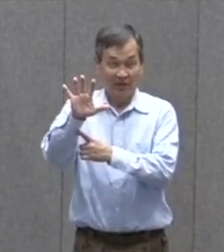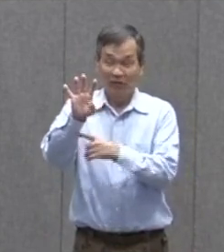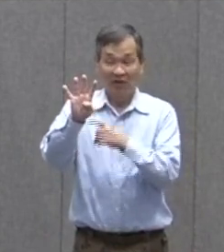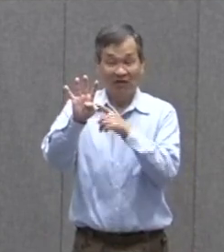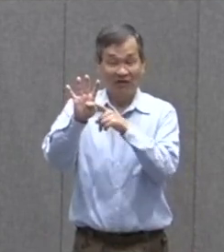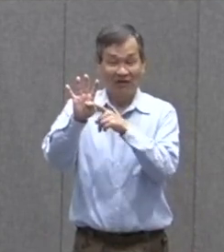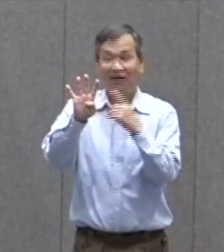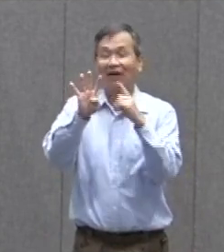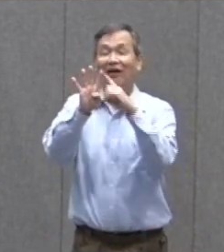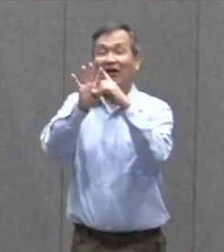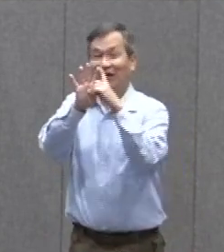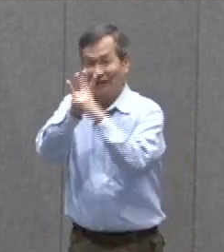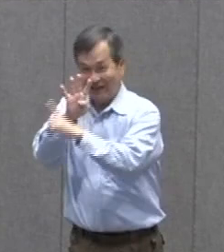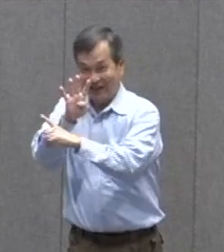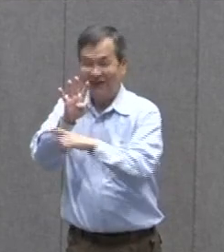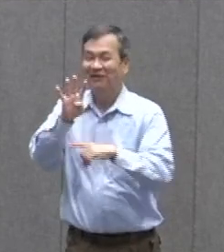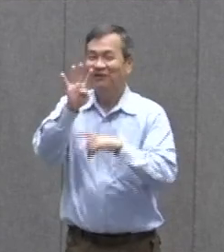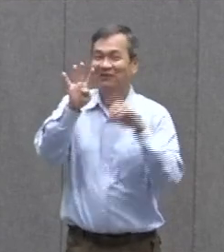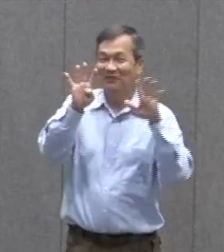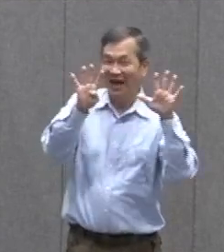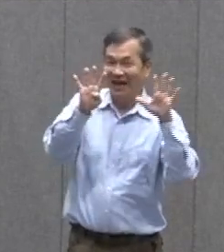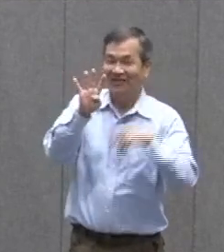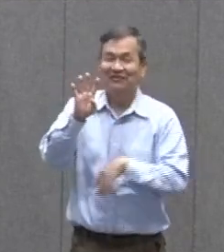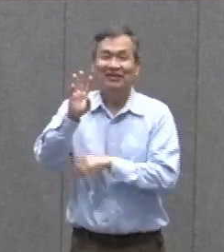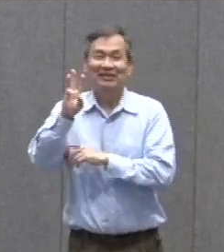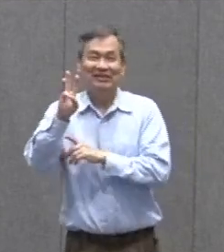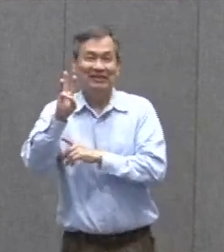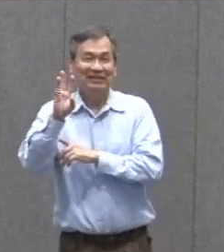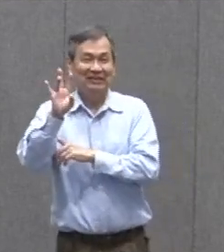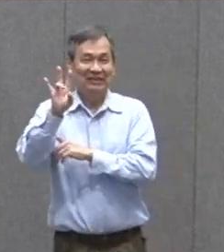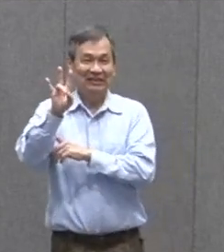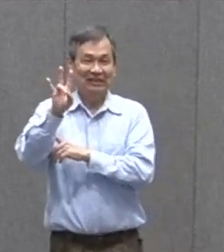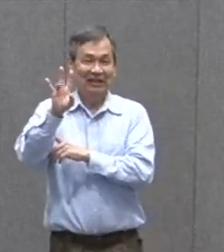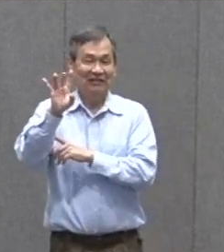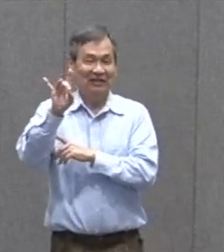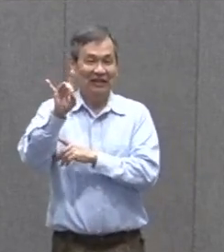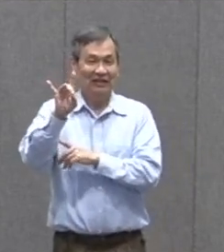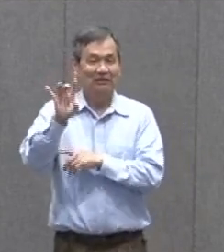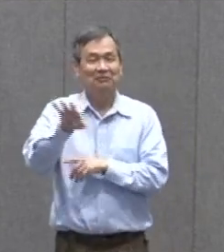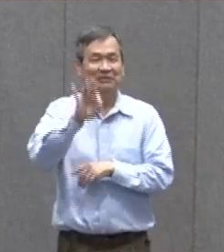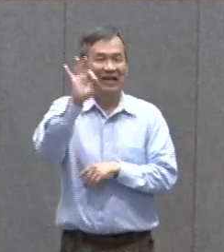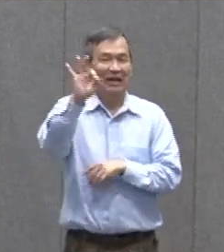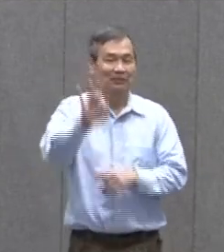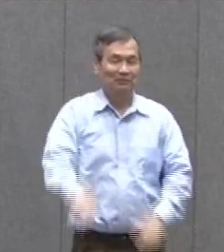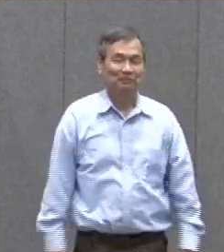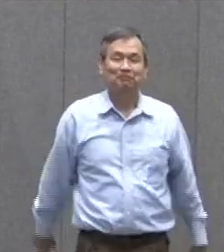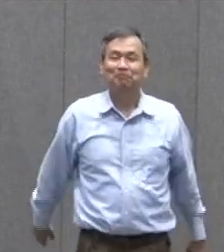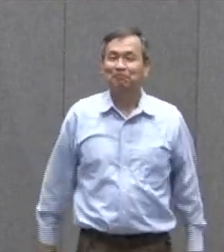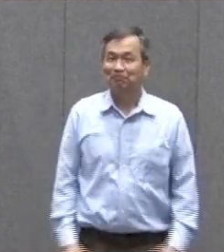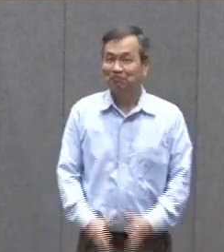five, six, seven, eight, nine.